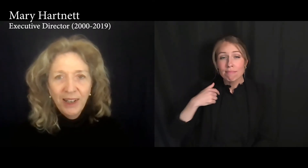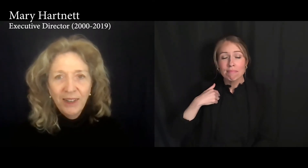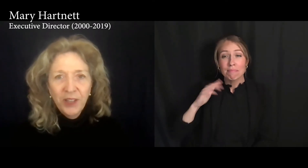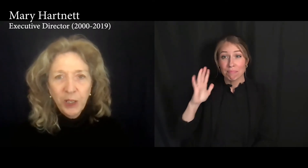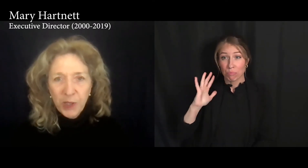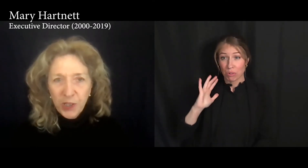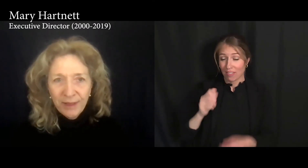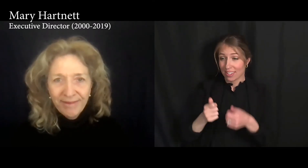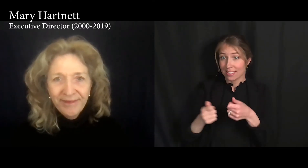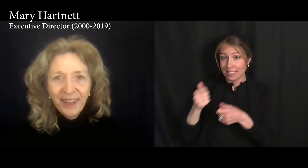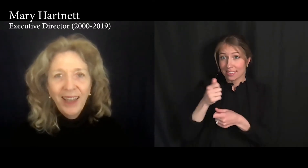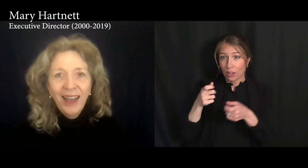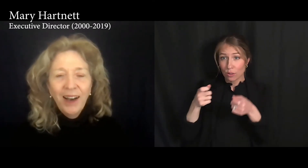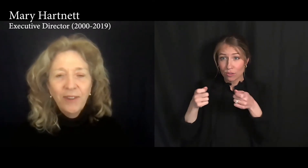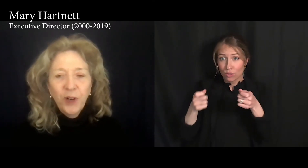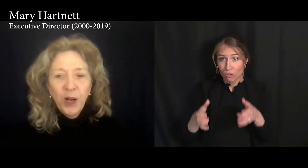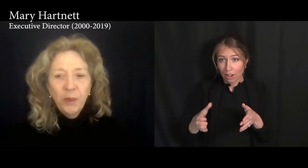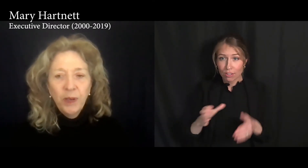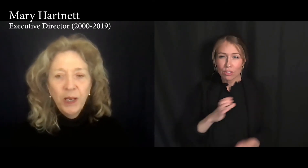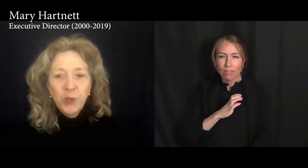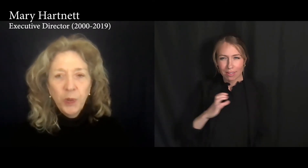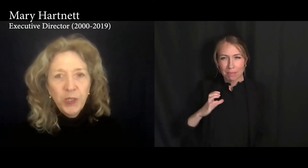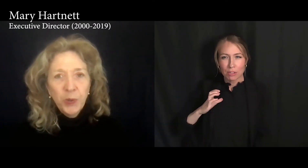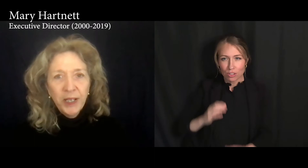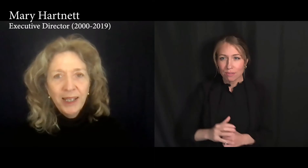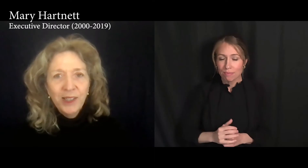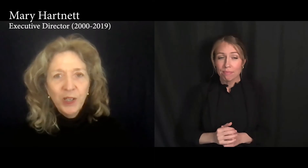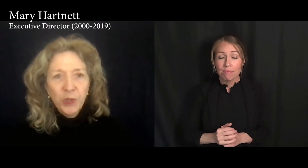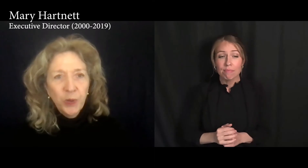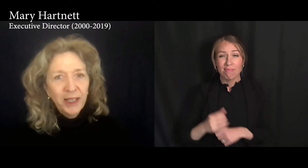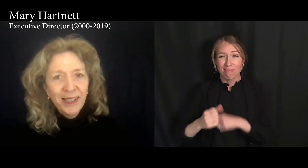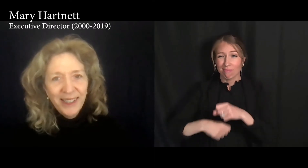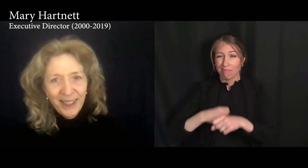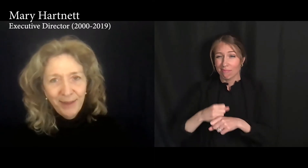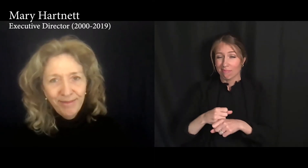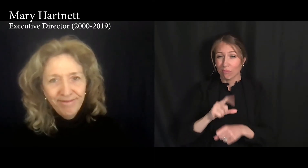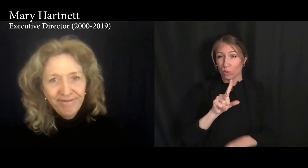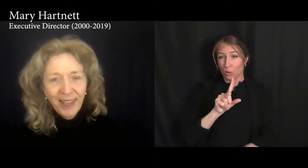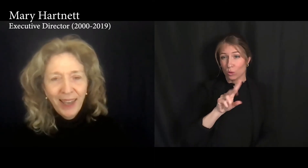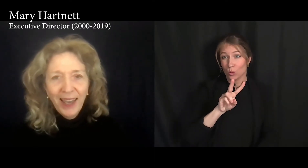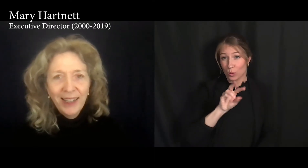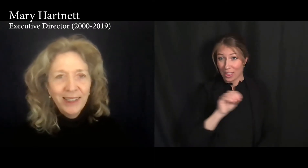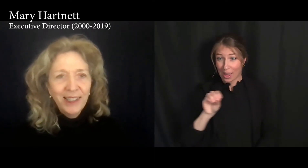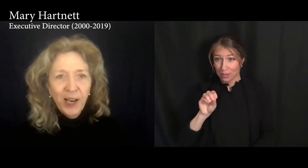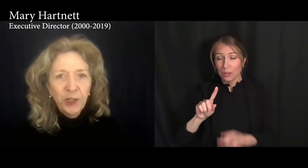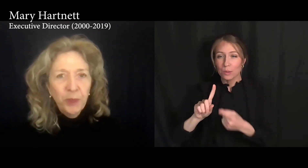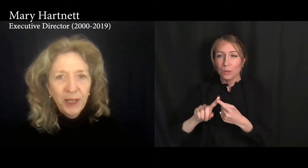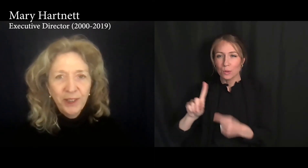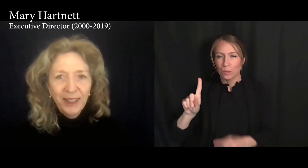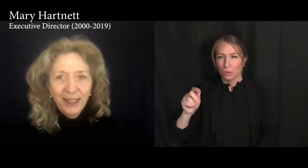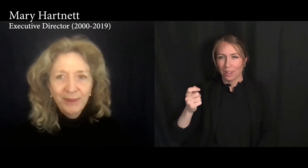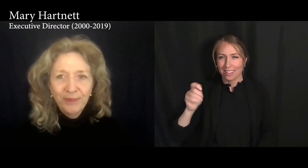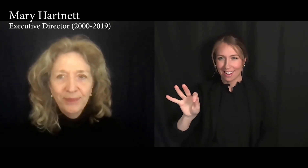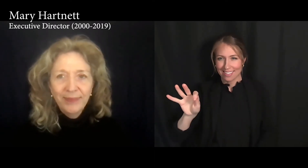of the Commission from 2000 to 2019, and it's an honor to be here today.